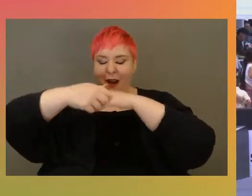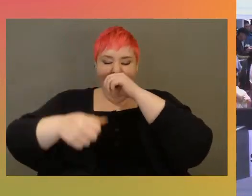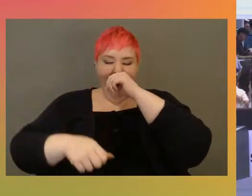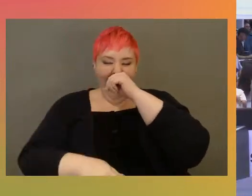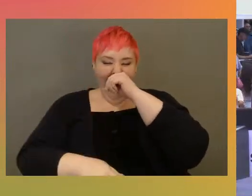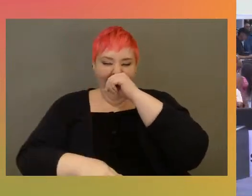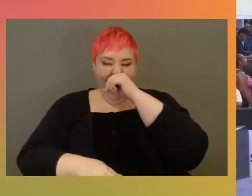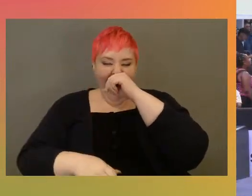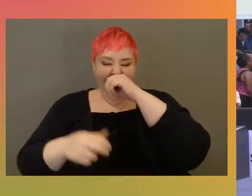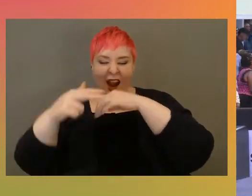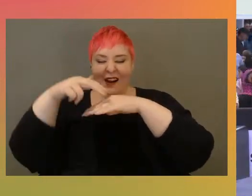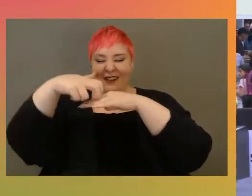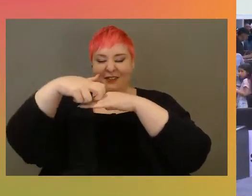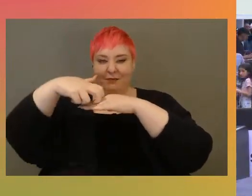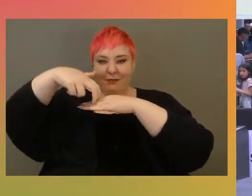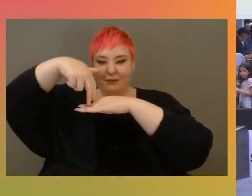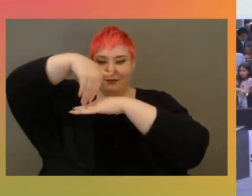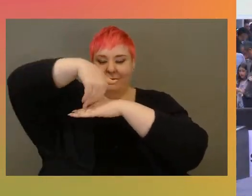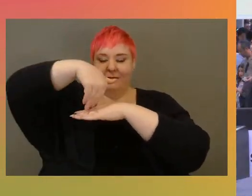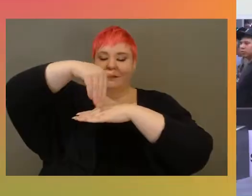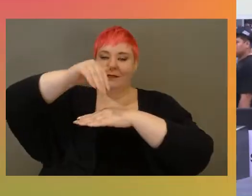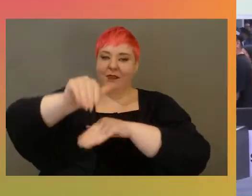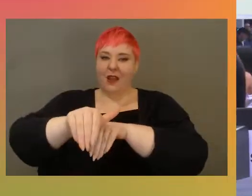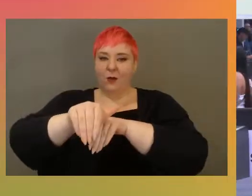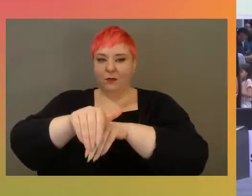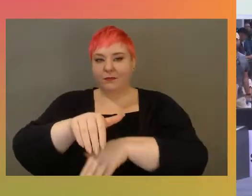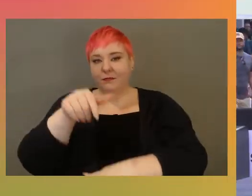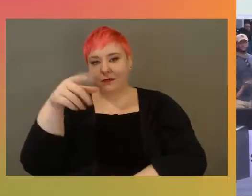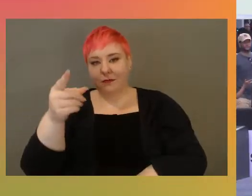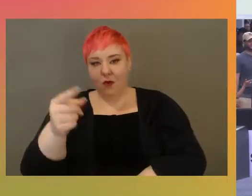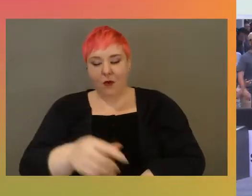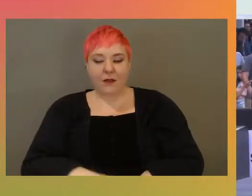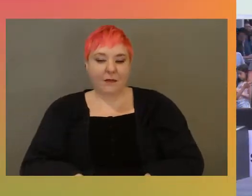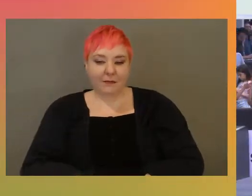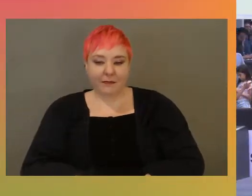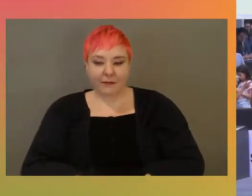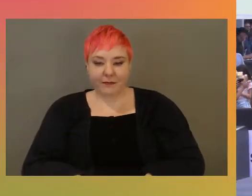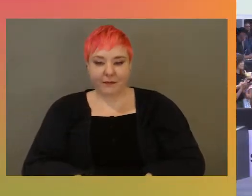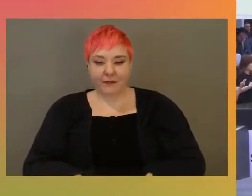STRIVING FOR. MOVE BACK TO YOUR HANDS AND